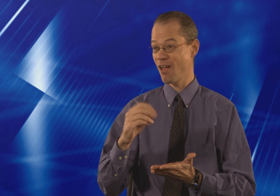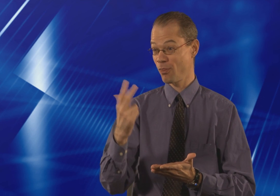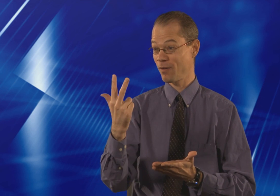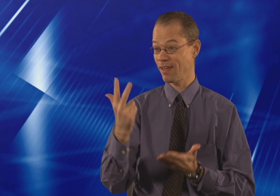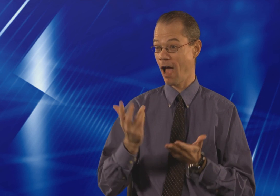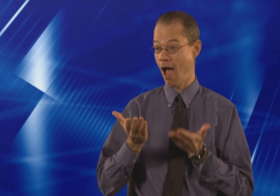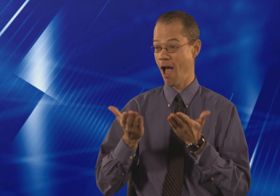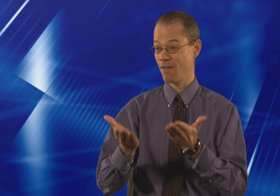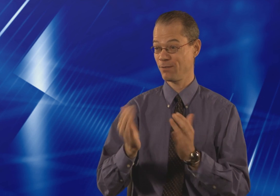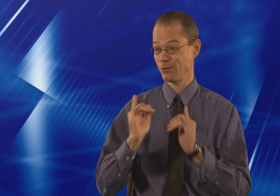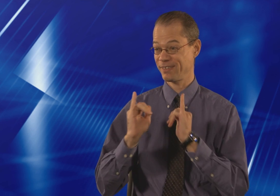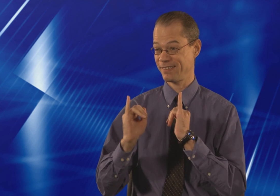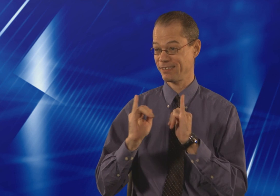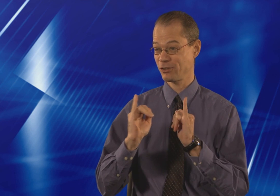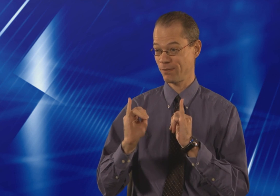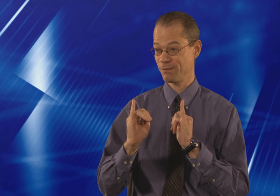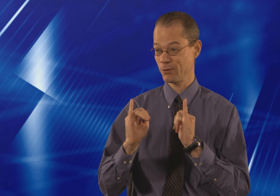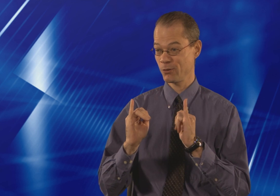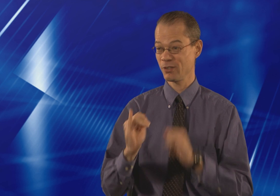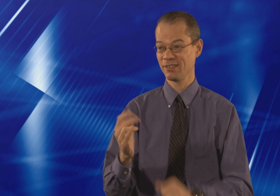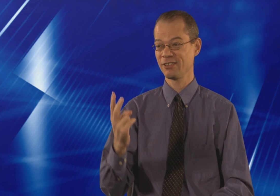And I was offered 3 interviews.